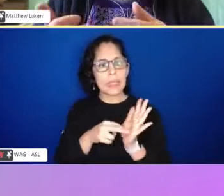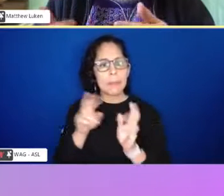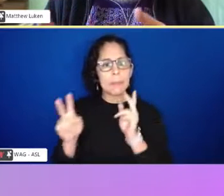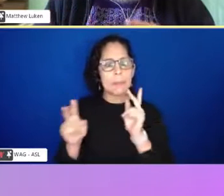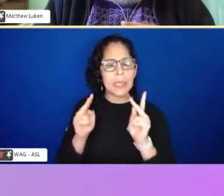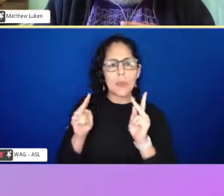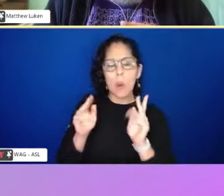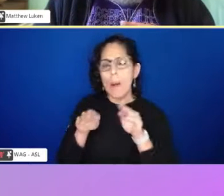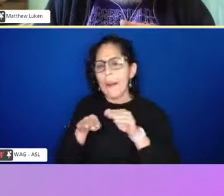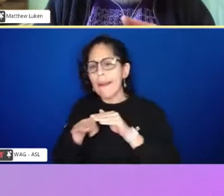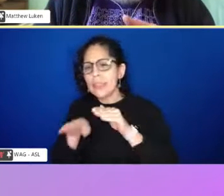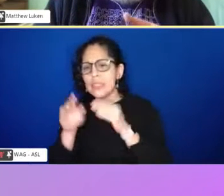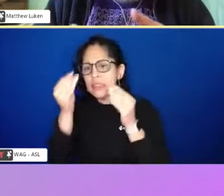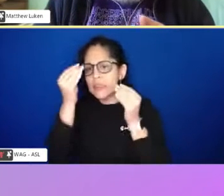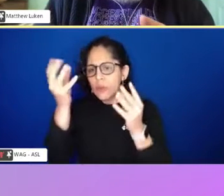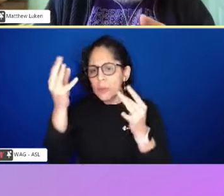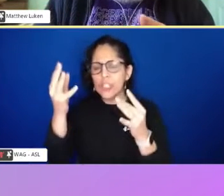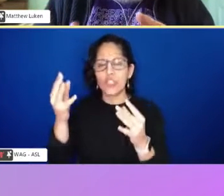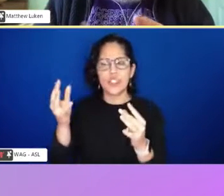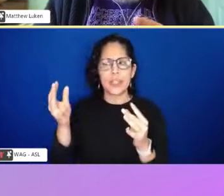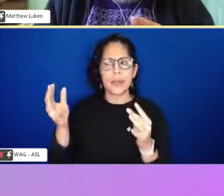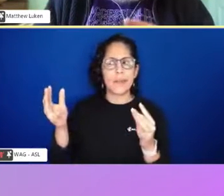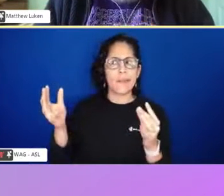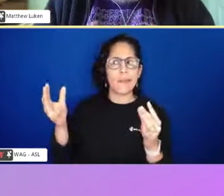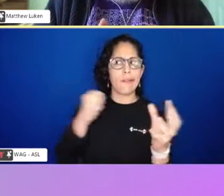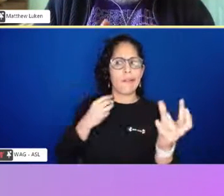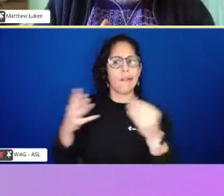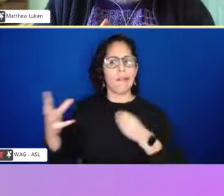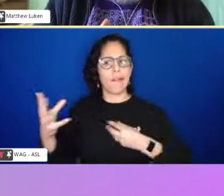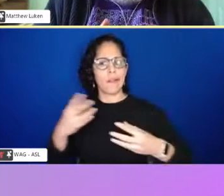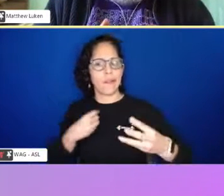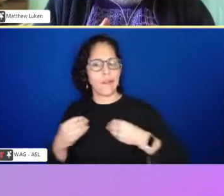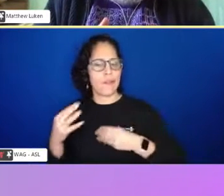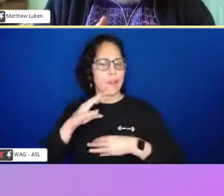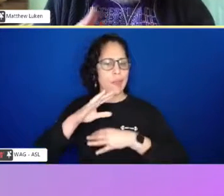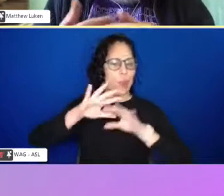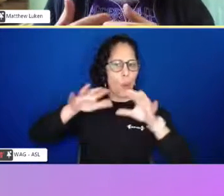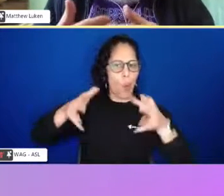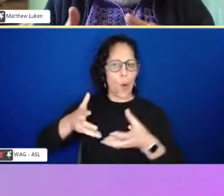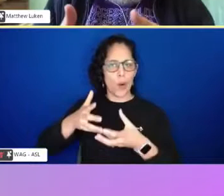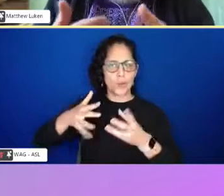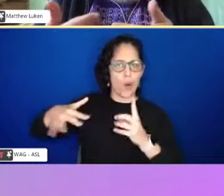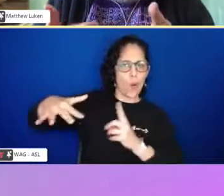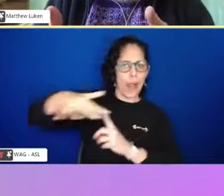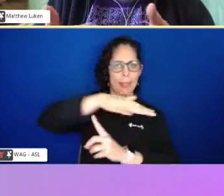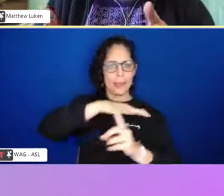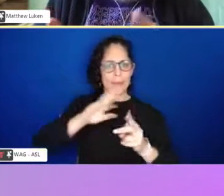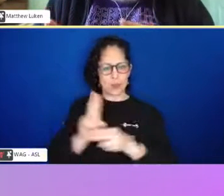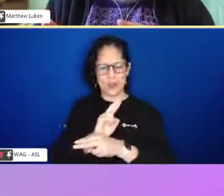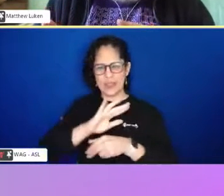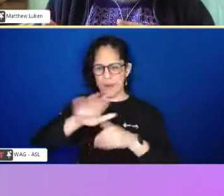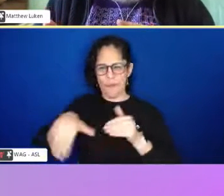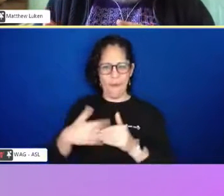the furrow front because it designs and represents everybody's ability to receive inspiration explore